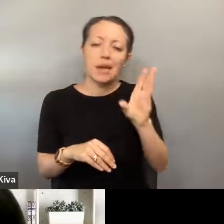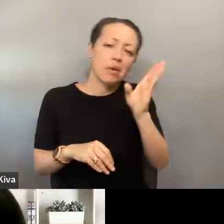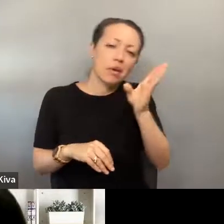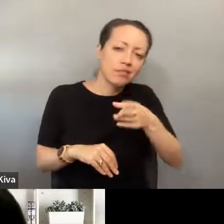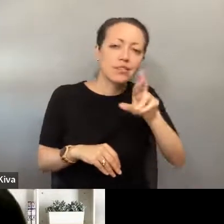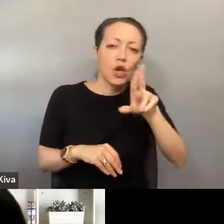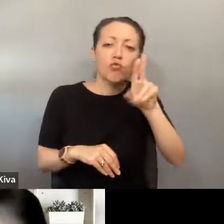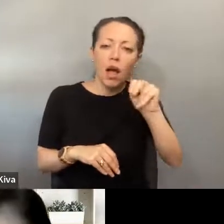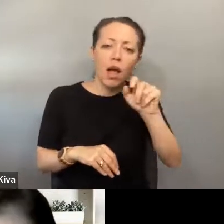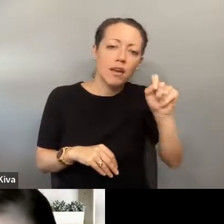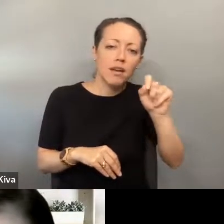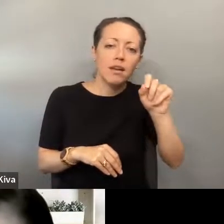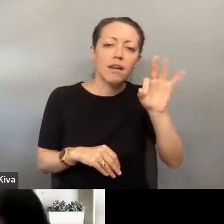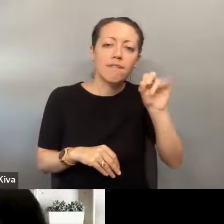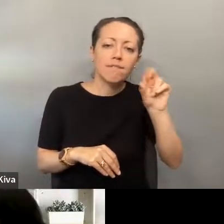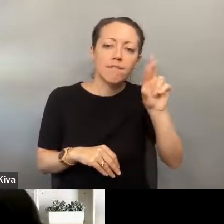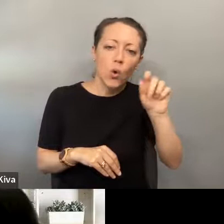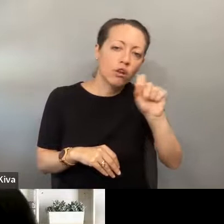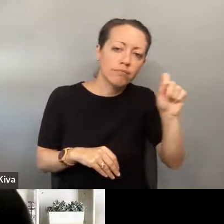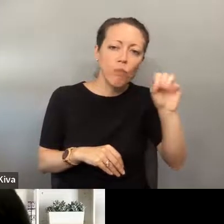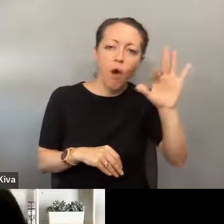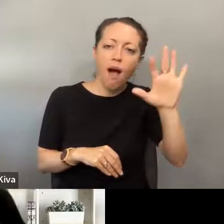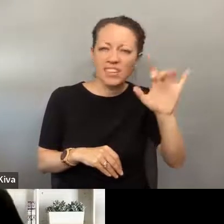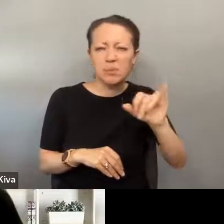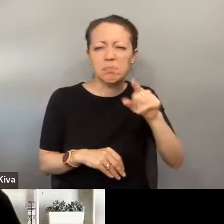It's also on the nickel website at nil.org slash run hyphen for Ivan office.